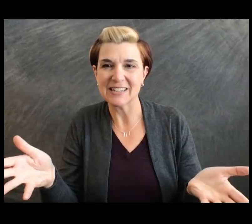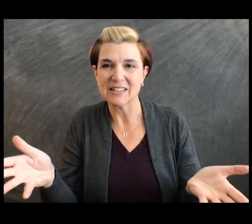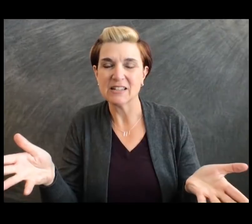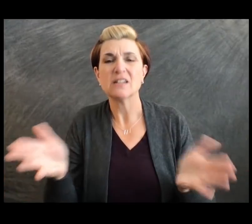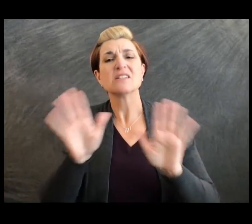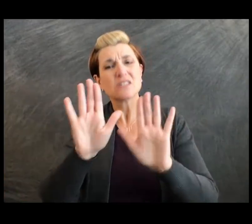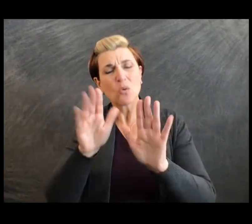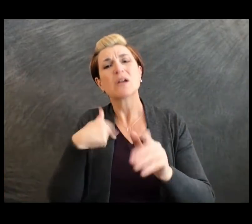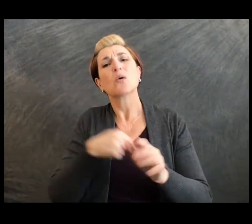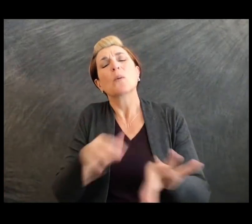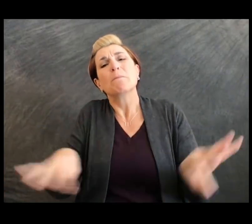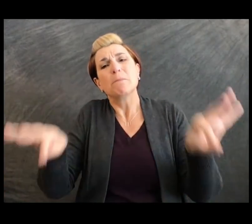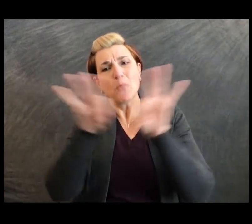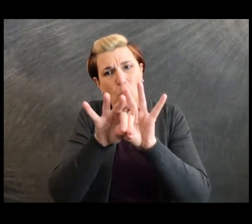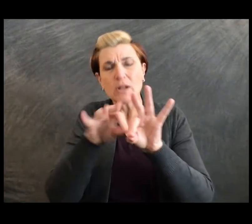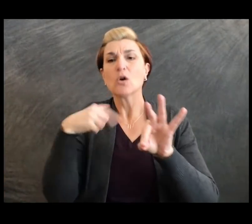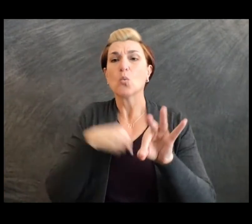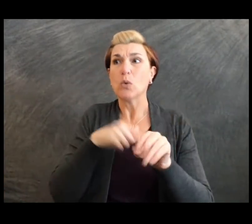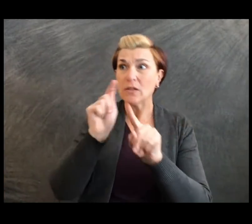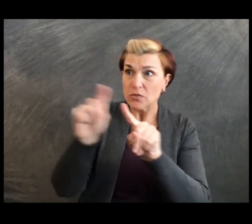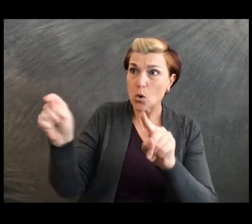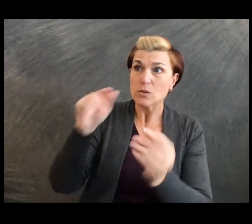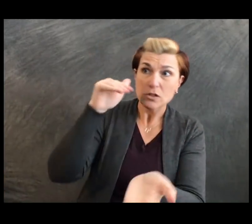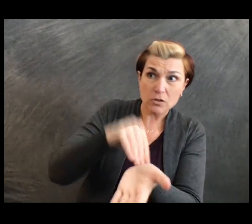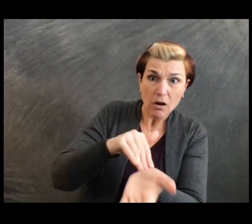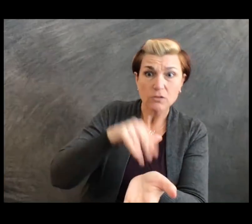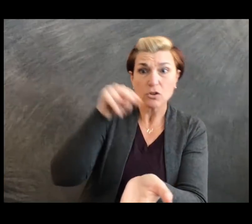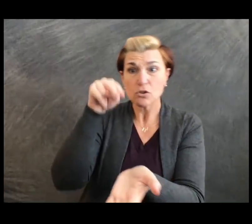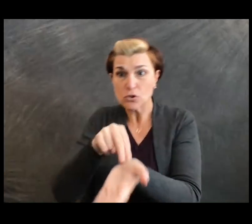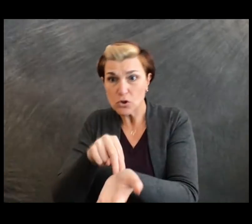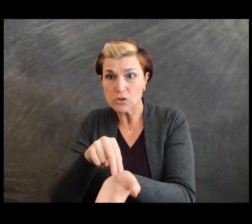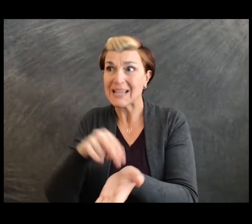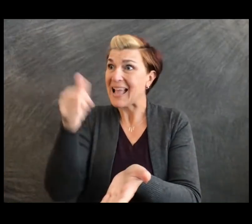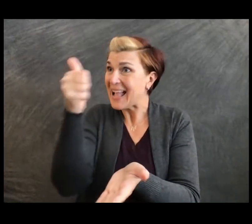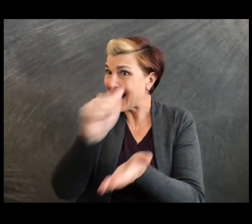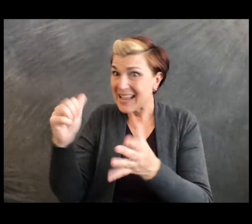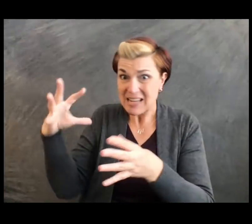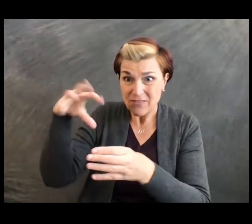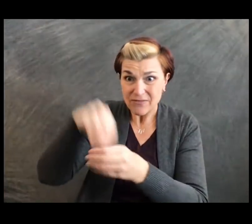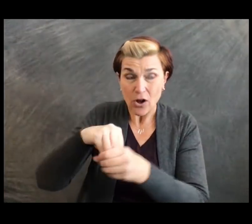people with coronavirus disease do not endanger themselves because they don't